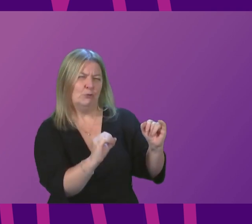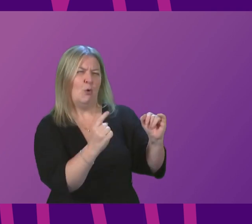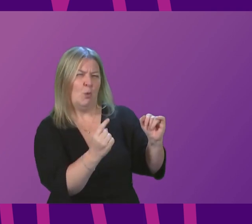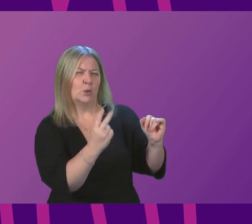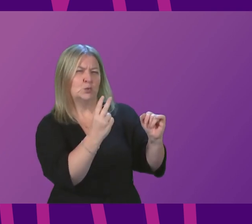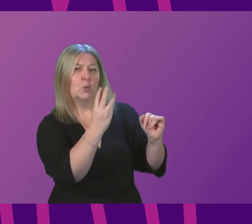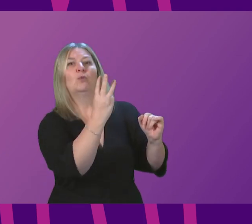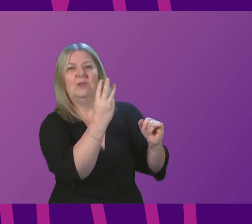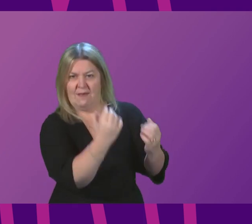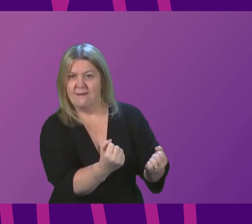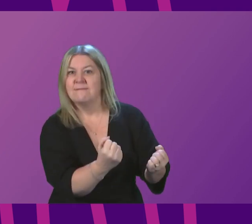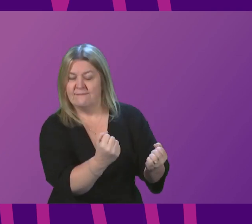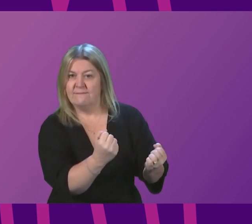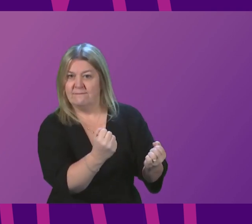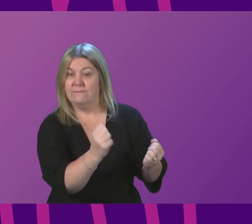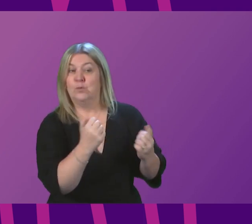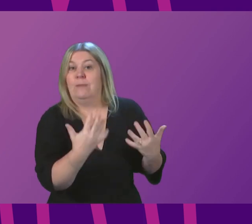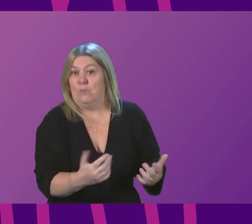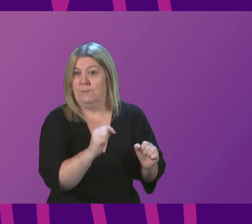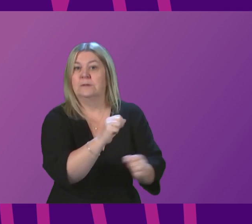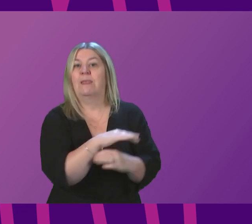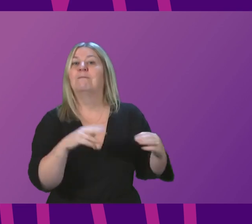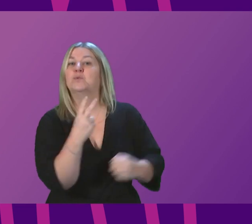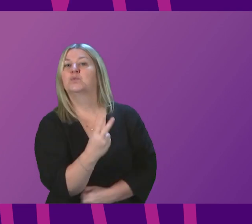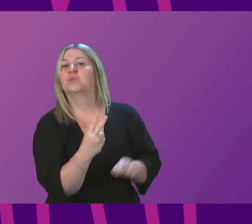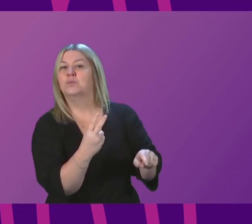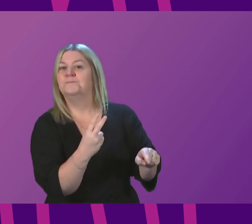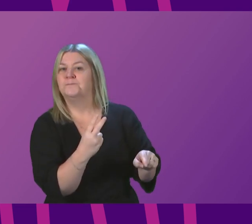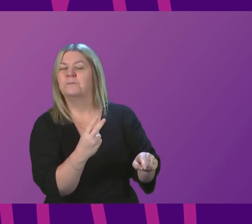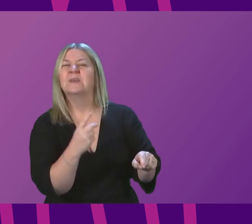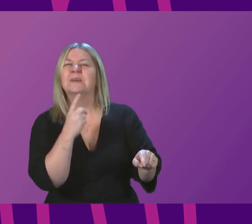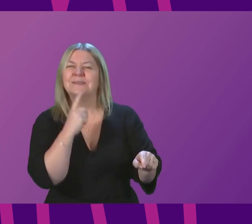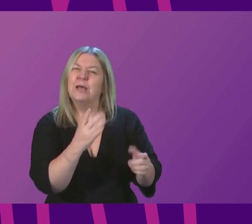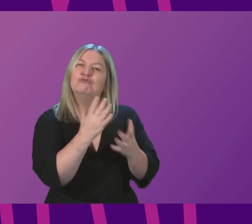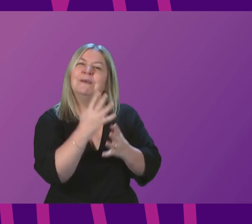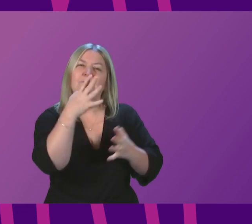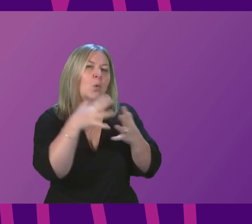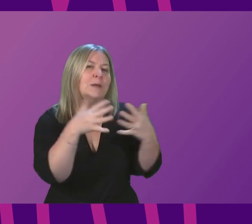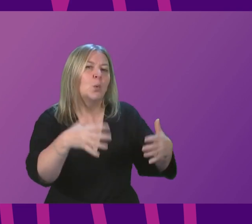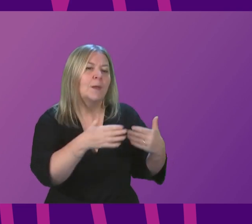The health board has said that level 2 is initially for a four-week period, but we have